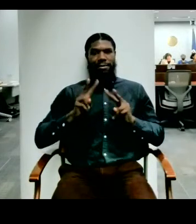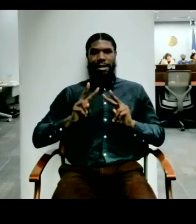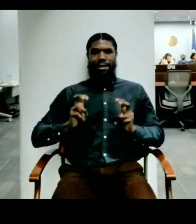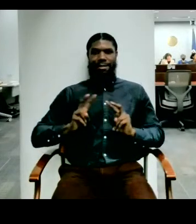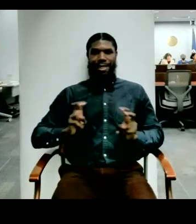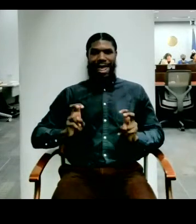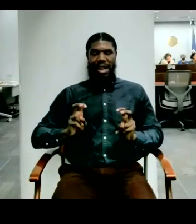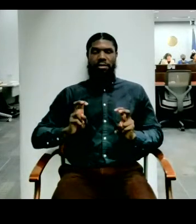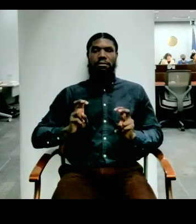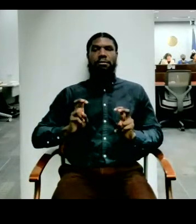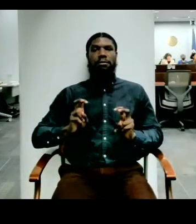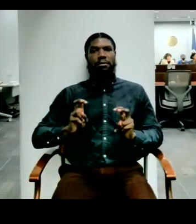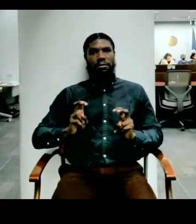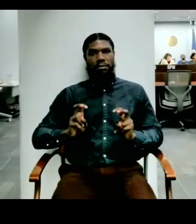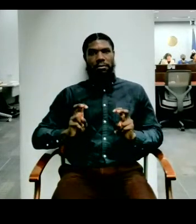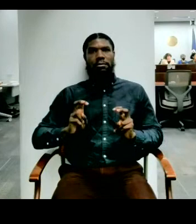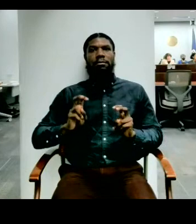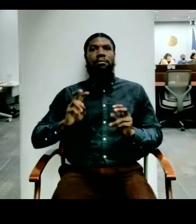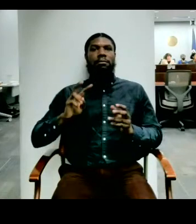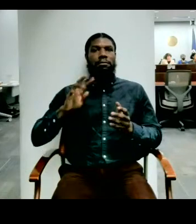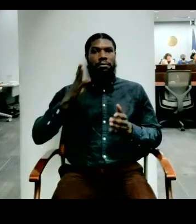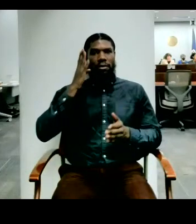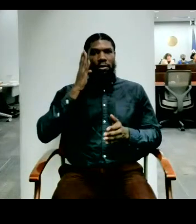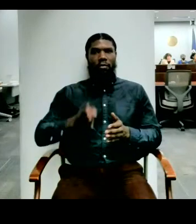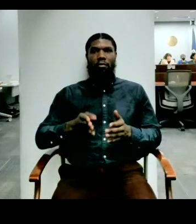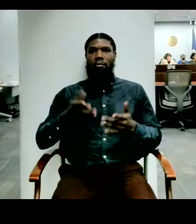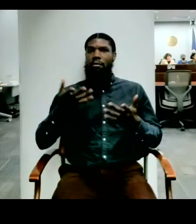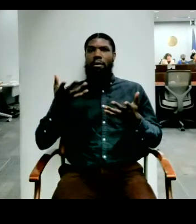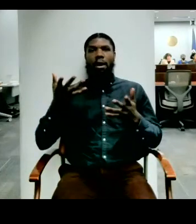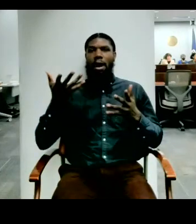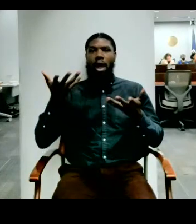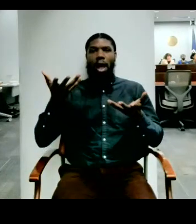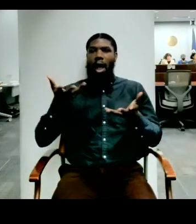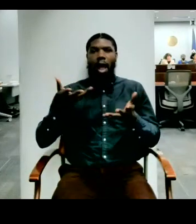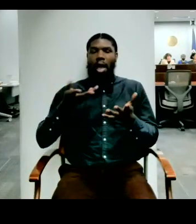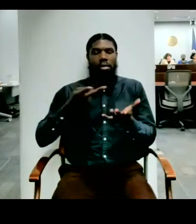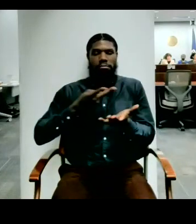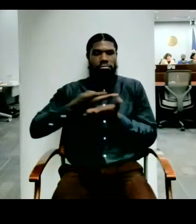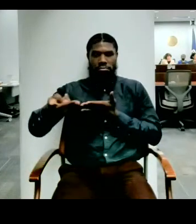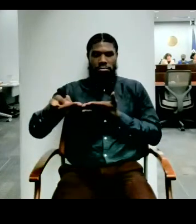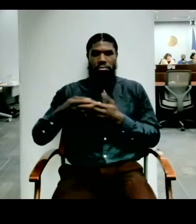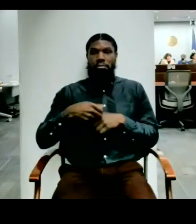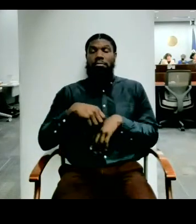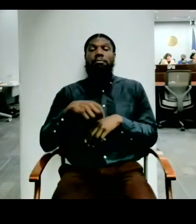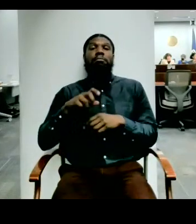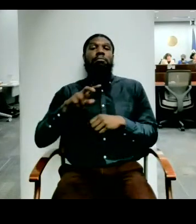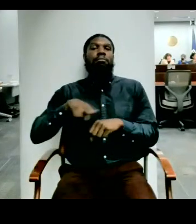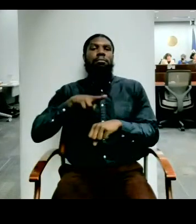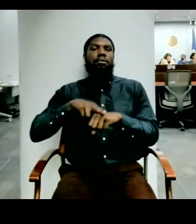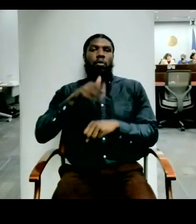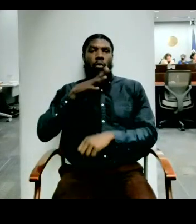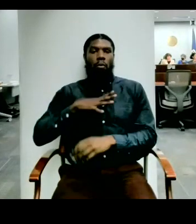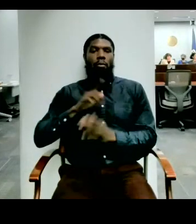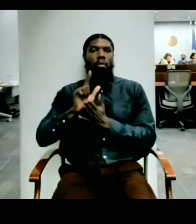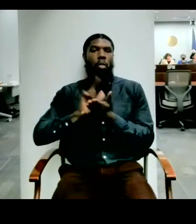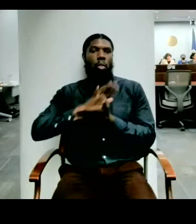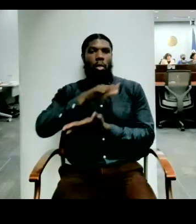ultimately fall short and that's exactly why the National Women's Law Center has for, for many,